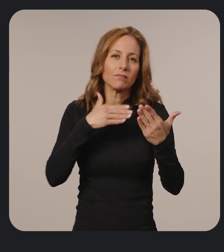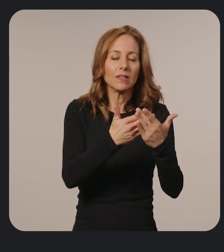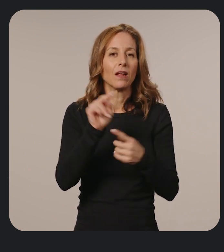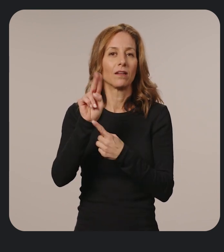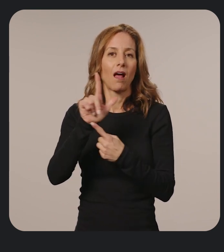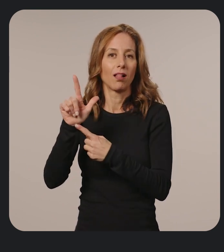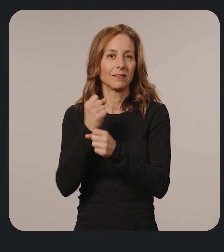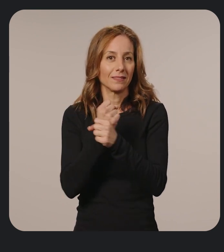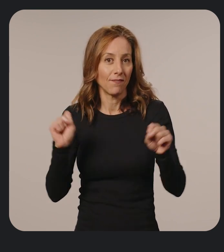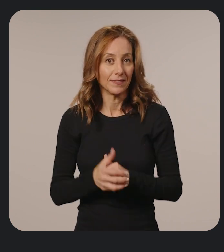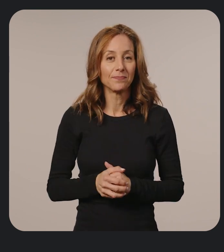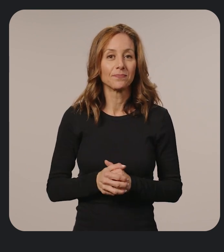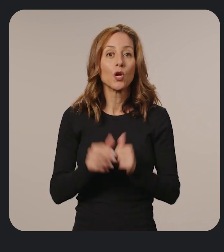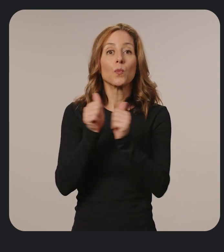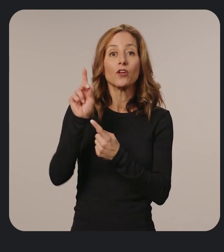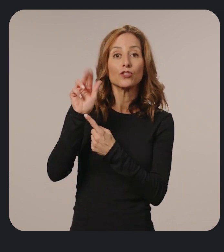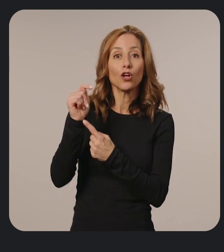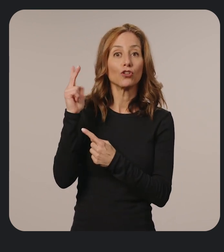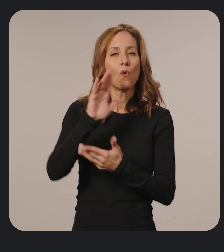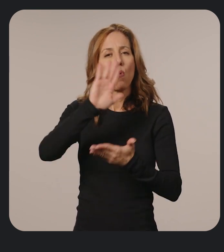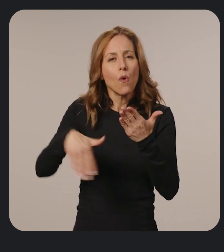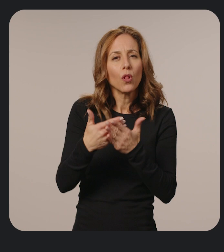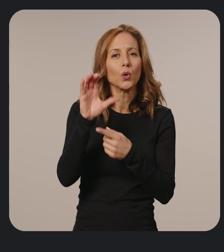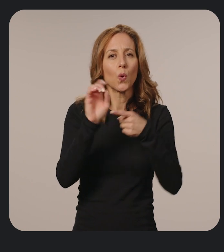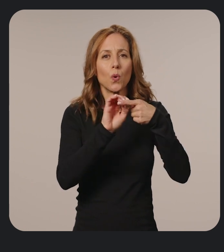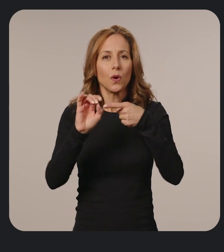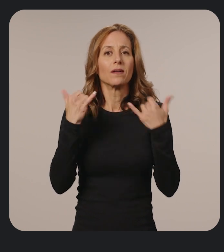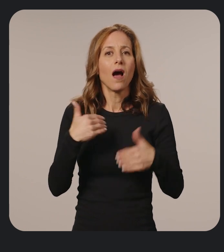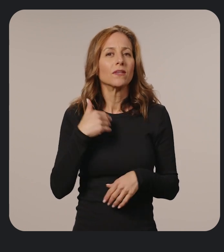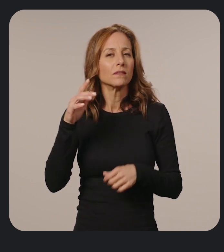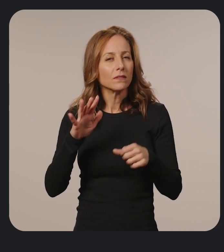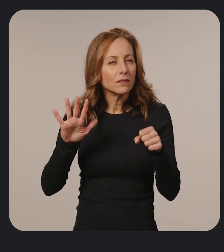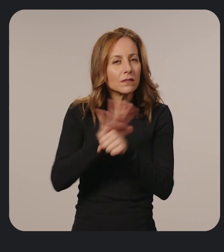towards null safety. With Dart 3, all code now has sound null safety,